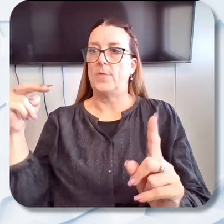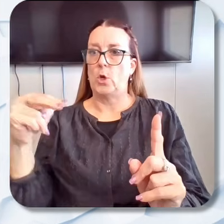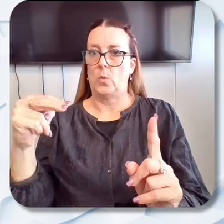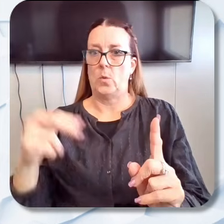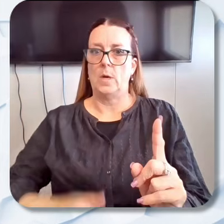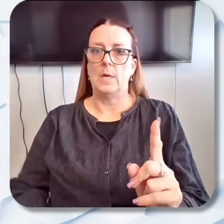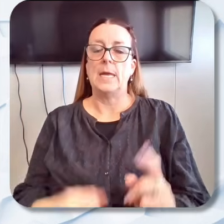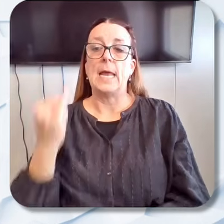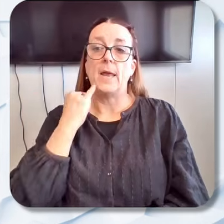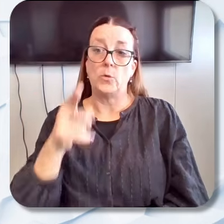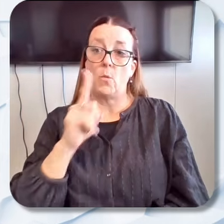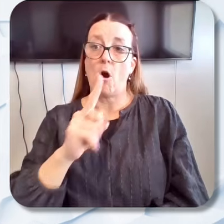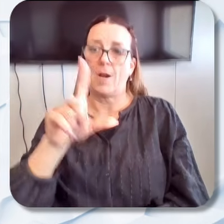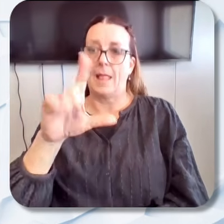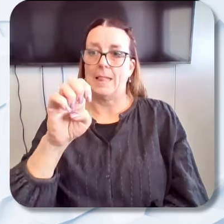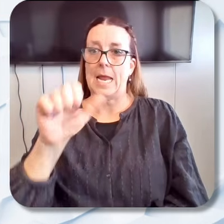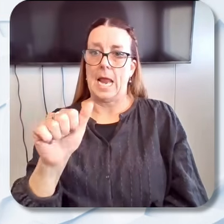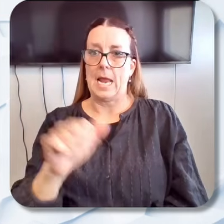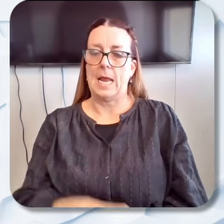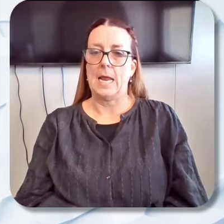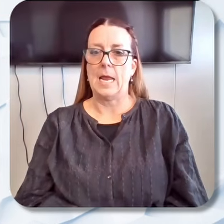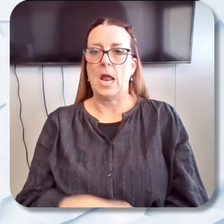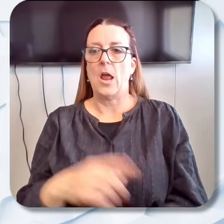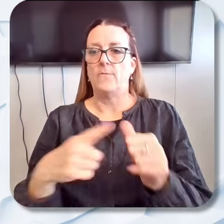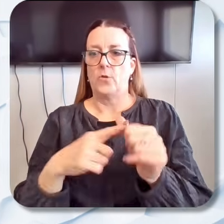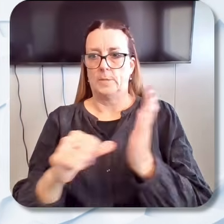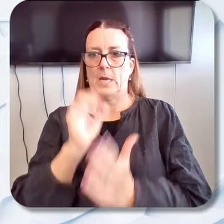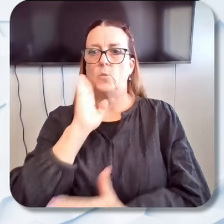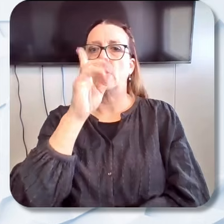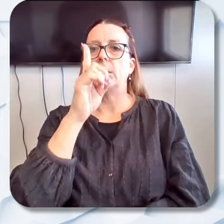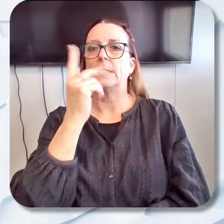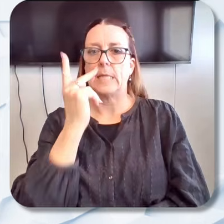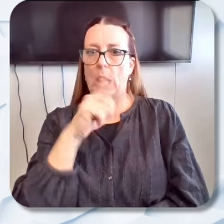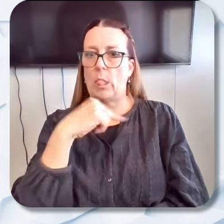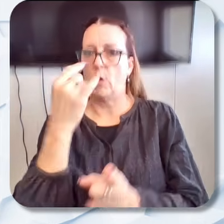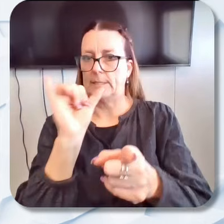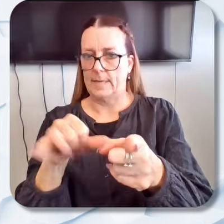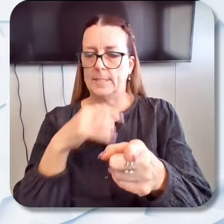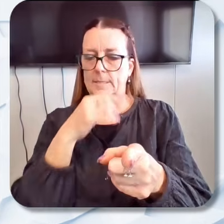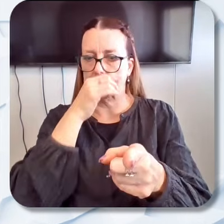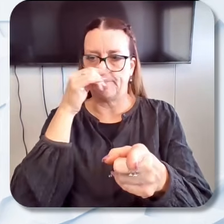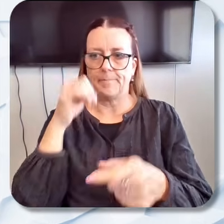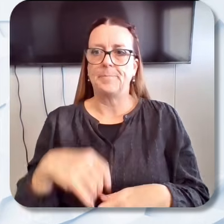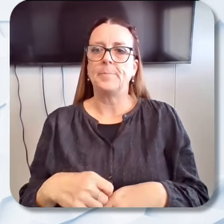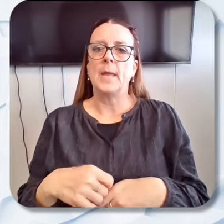So if you are an LEA, this is the first page you will see up right over here you will see